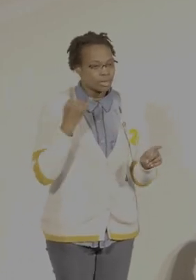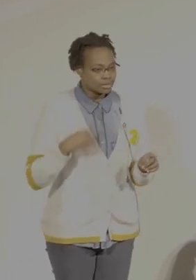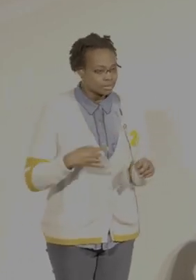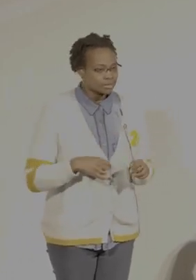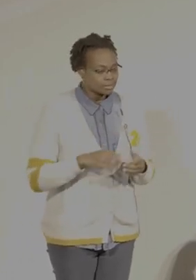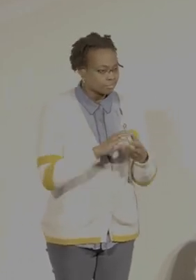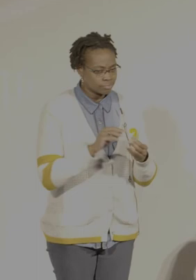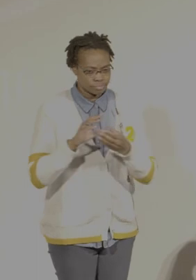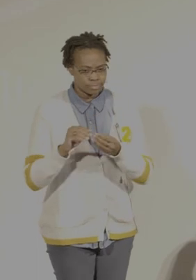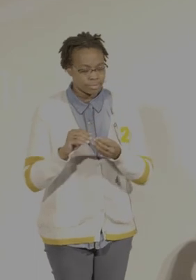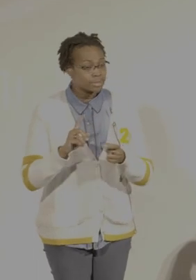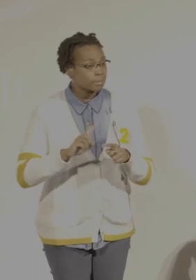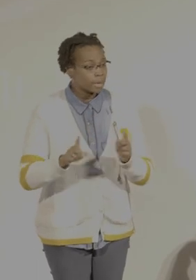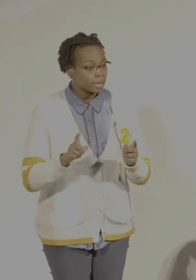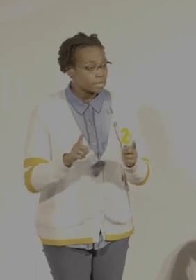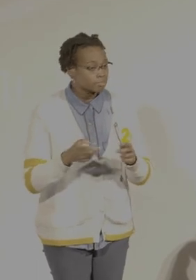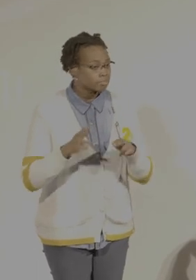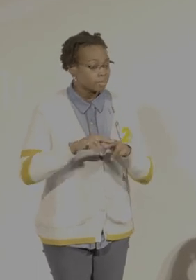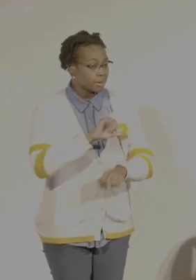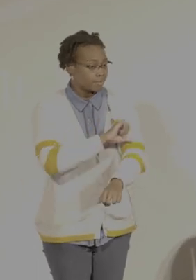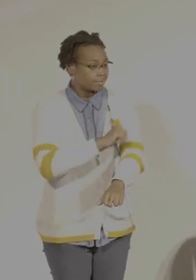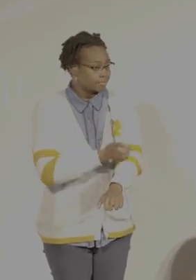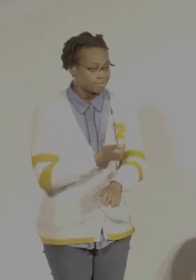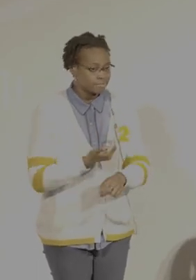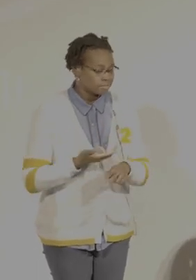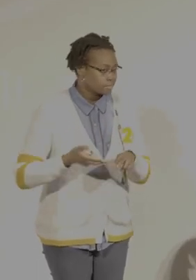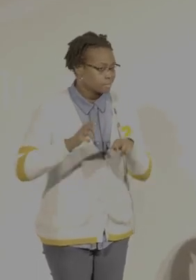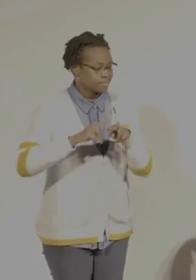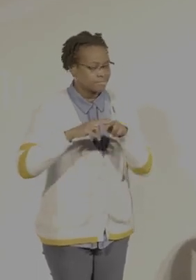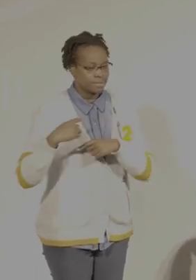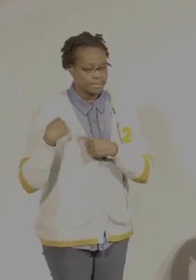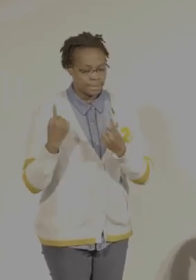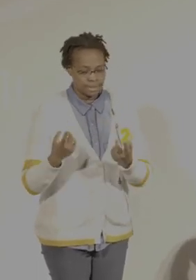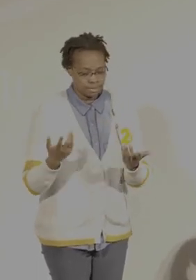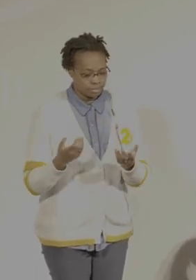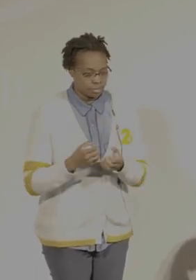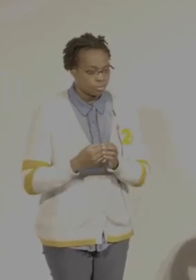but certainly the rise of authoritarianism has been growing throughout the world.